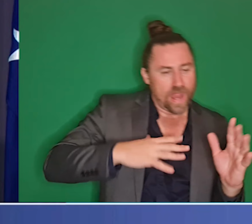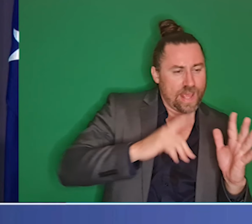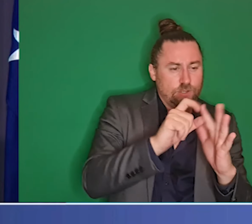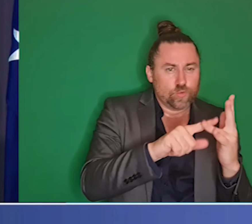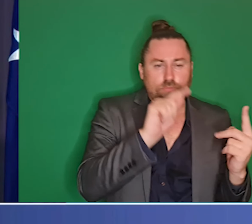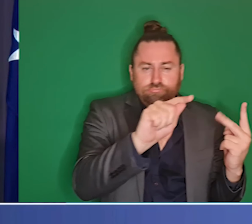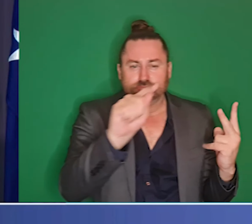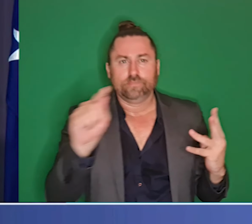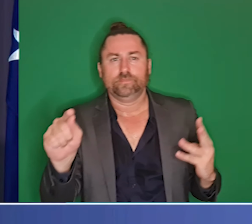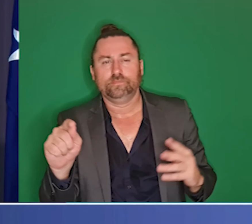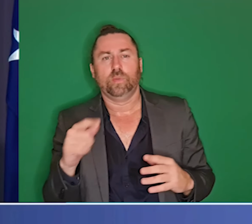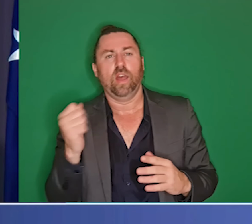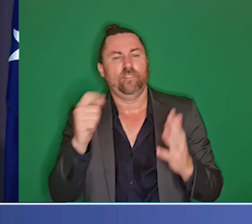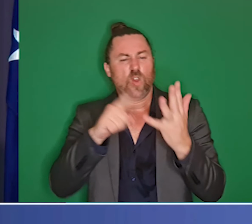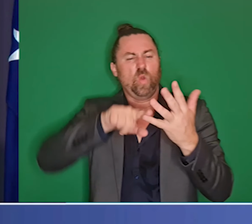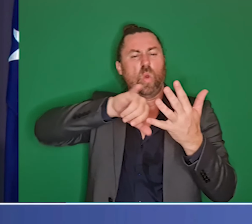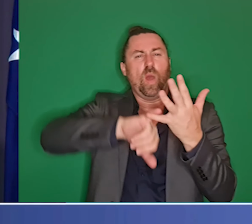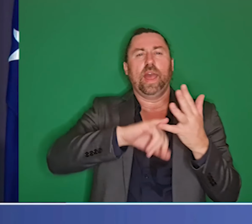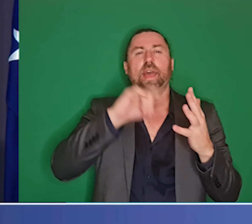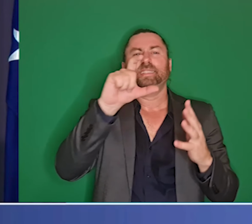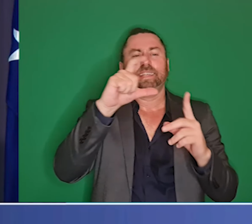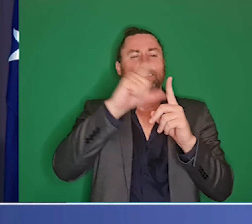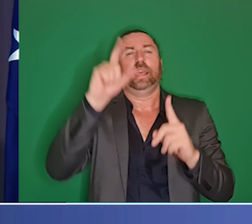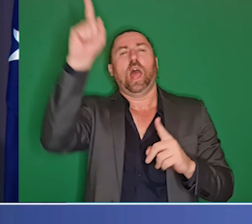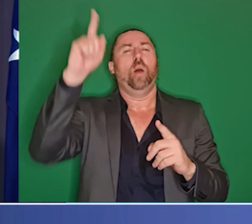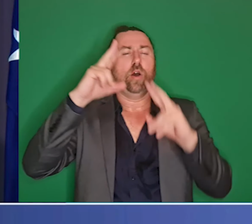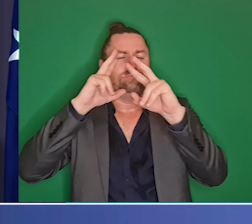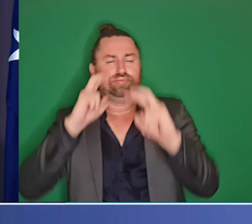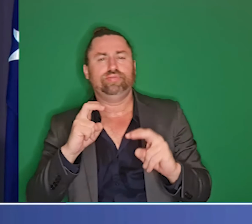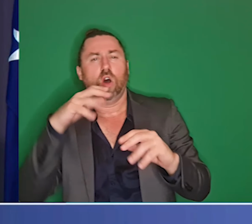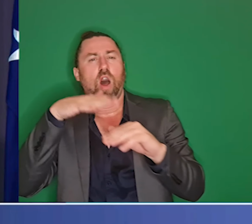The US CDC has gone down, from seven to five,